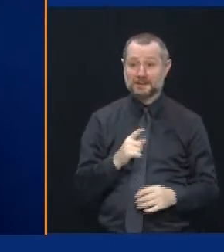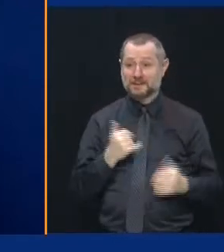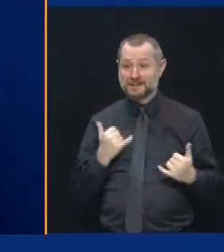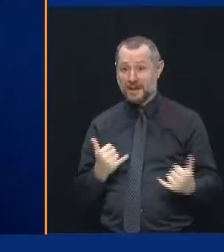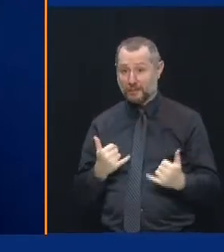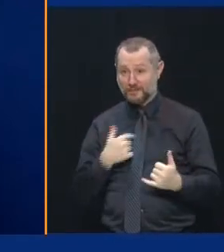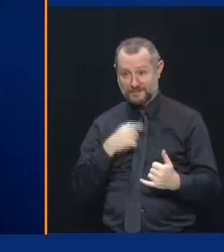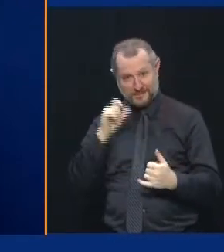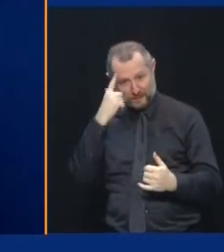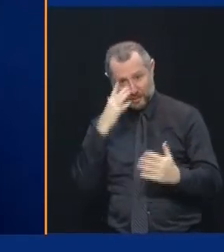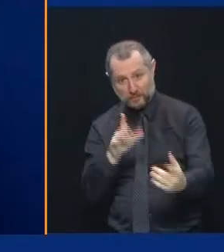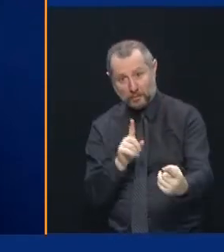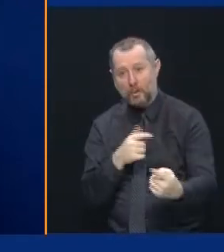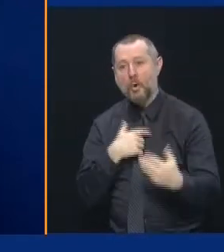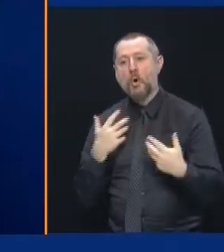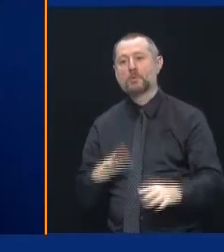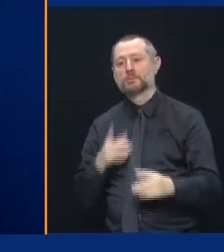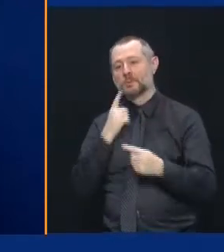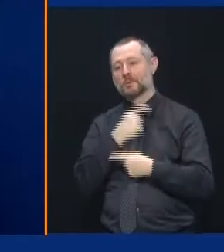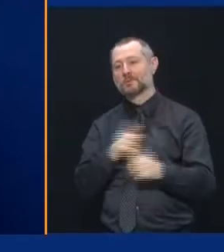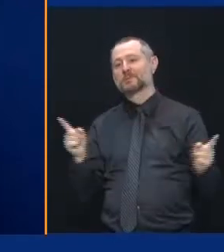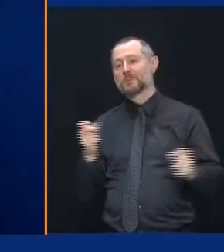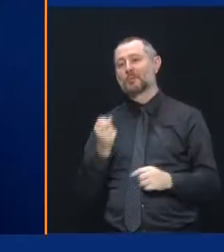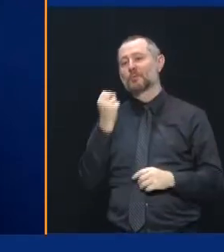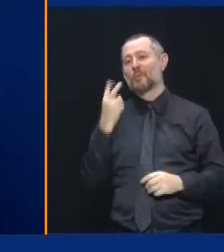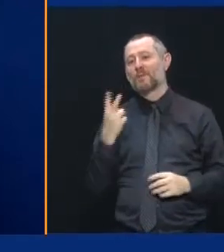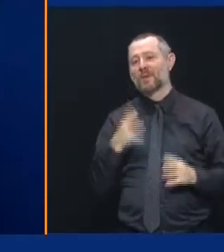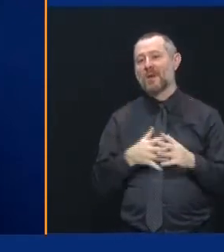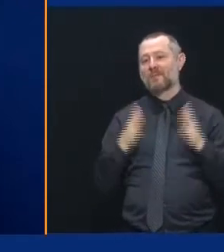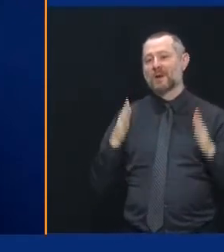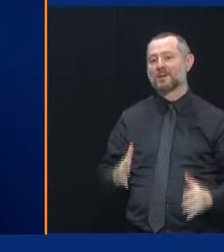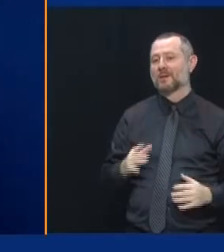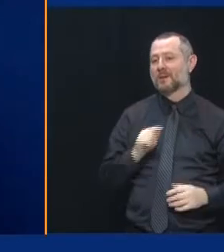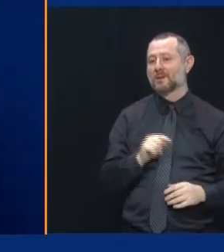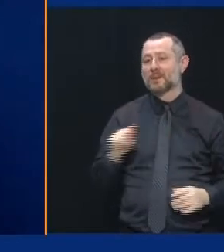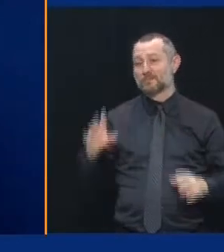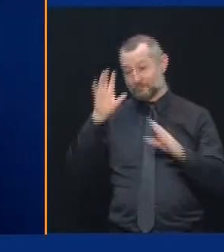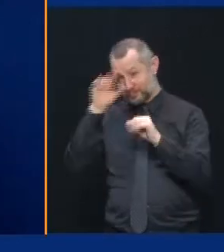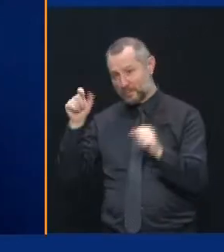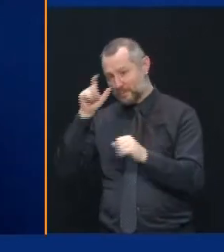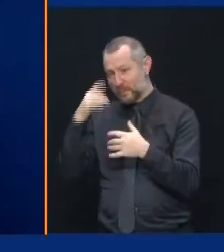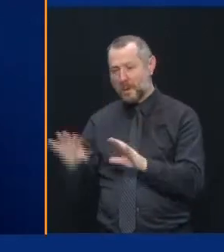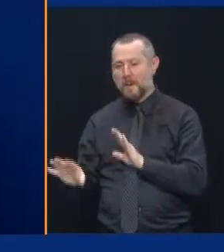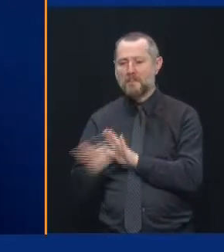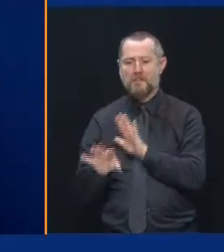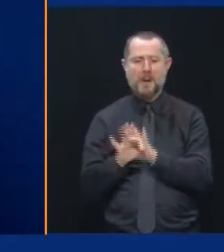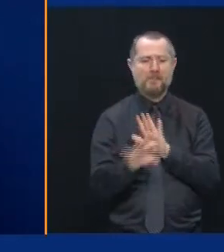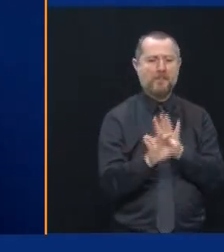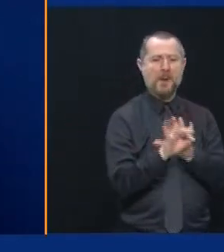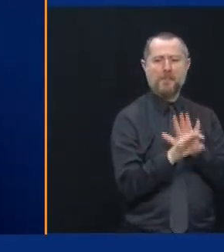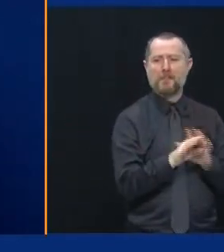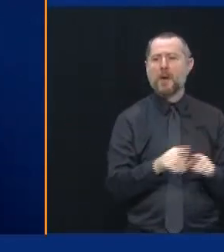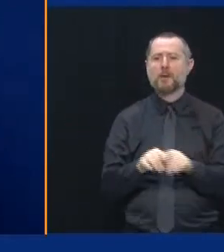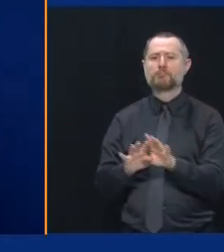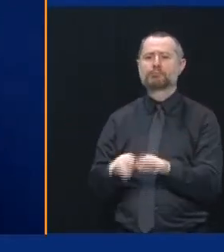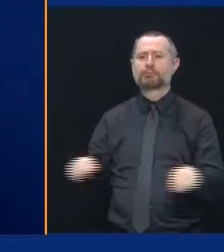FORCE IS BECOMING REALITY. AND BEFORE JOINING YOU FOR THIS EVENT, I ANNOUNCED THE 12